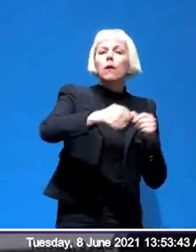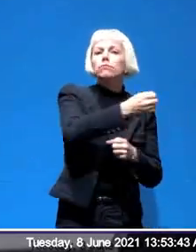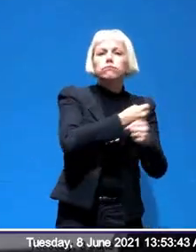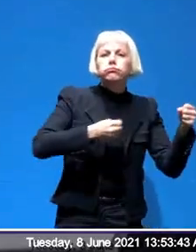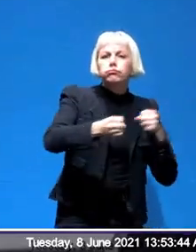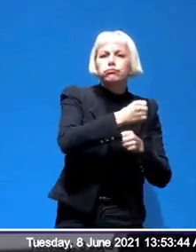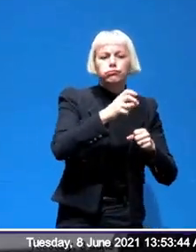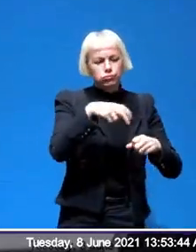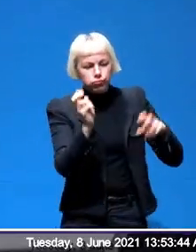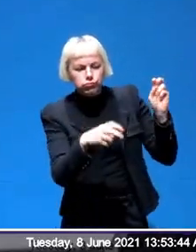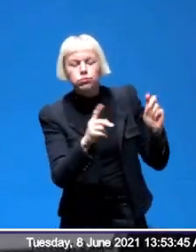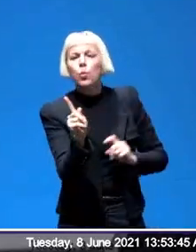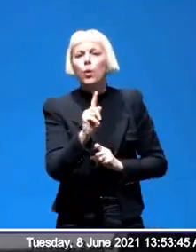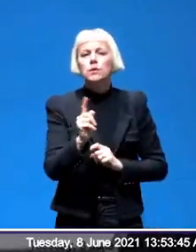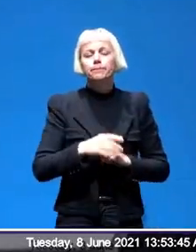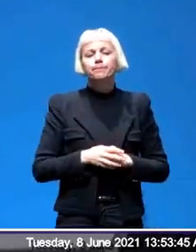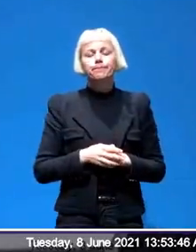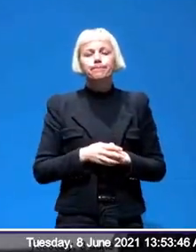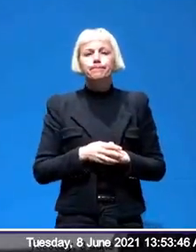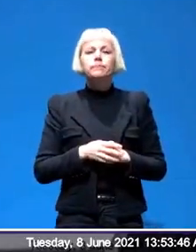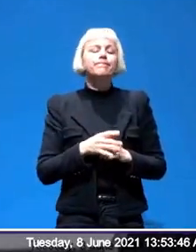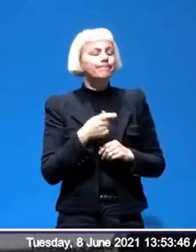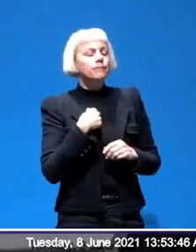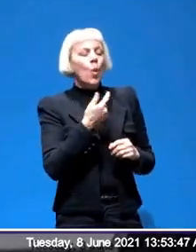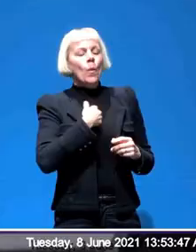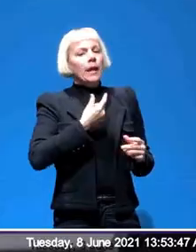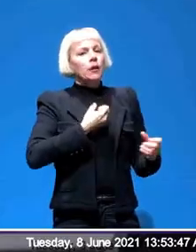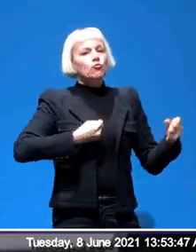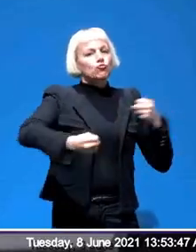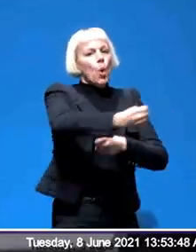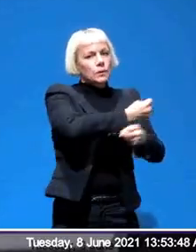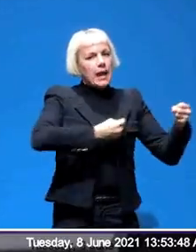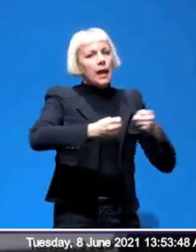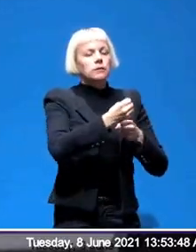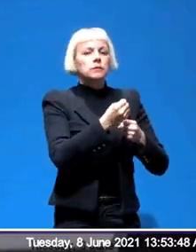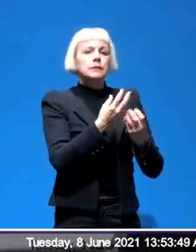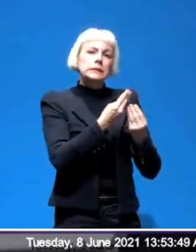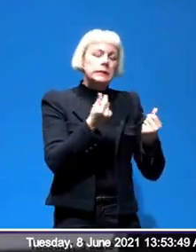We did rotate staff and staff did move.